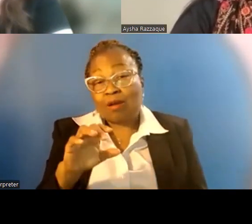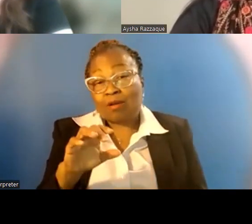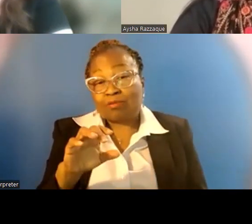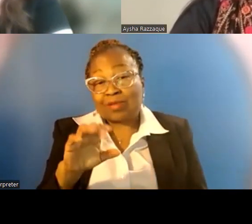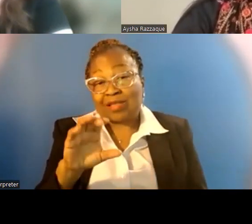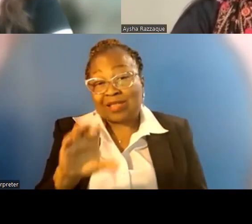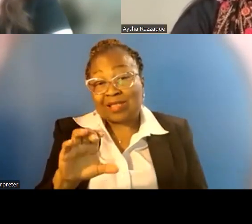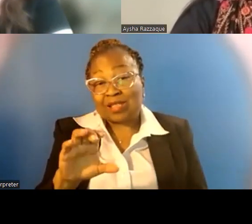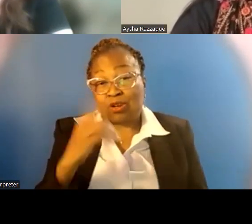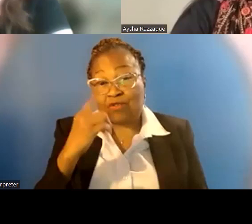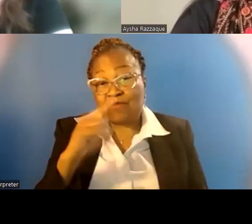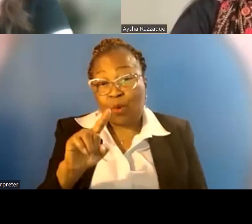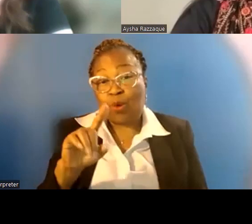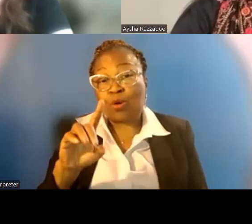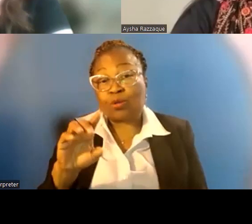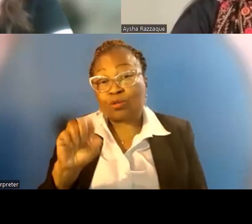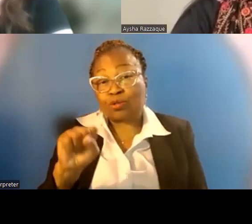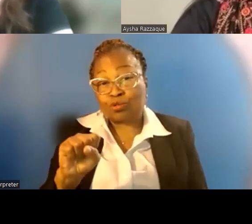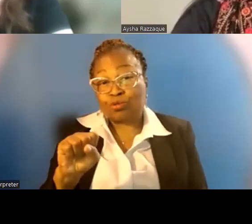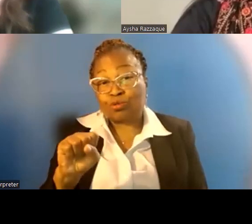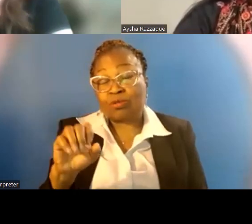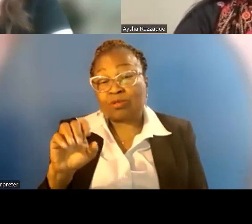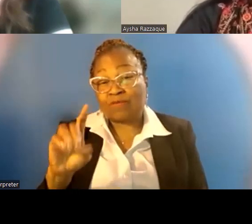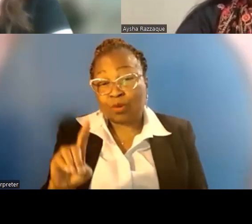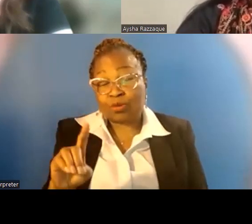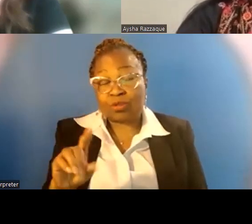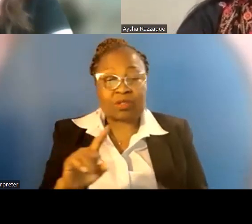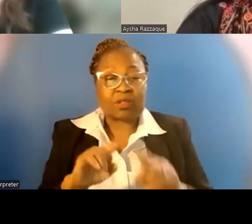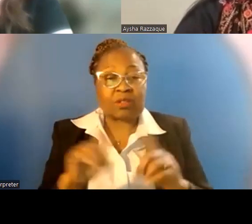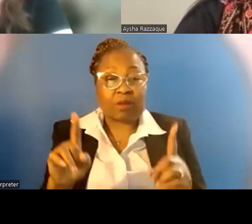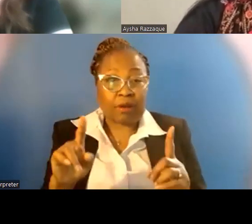and all sorts of different offices and organizations on campus,